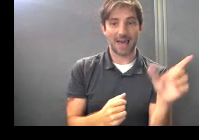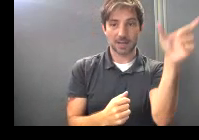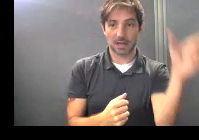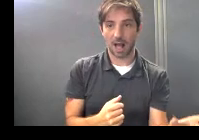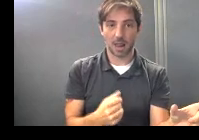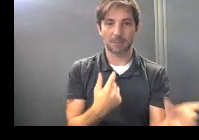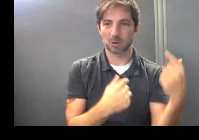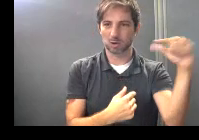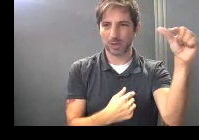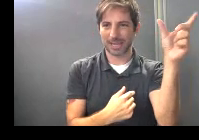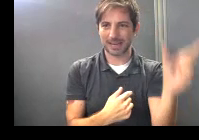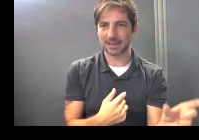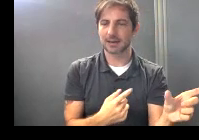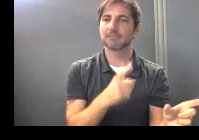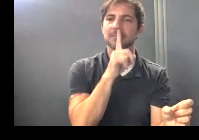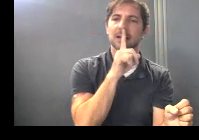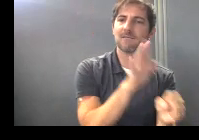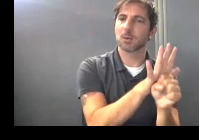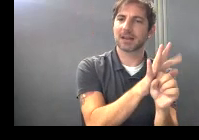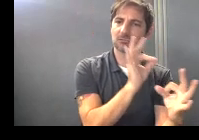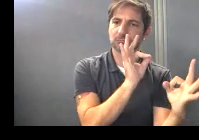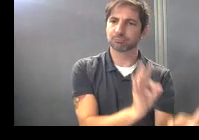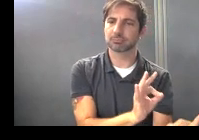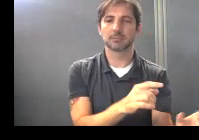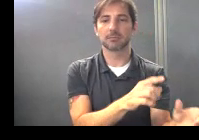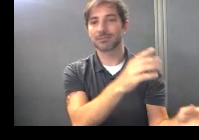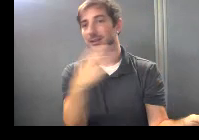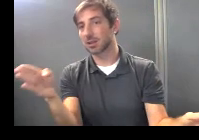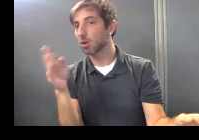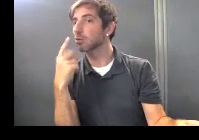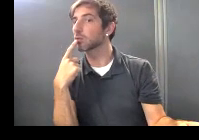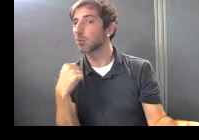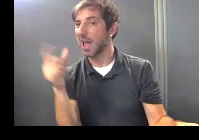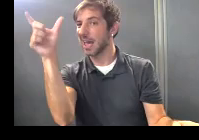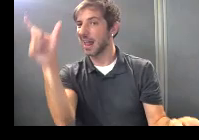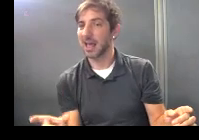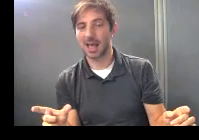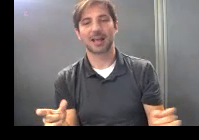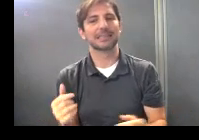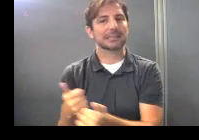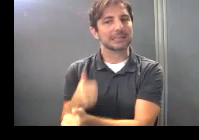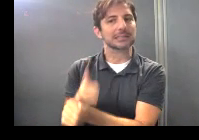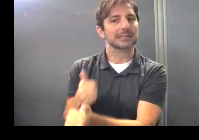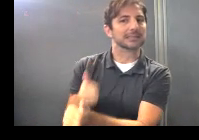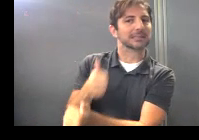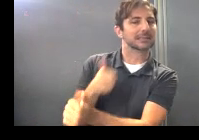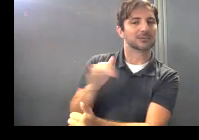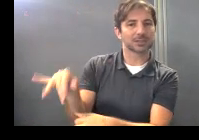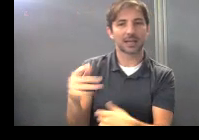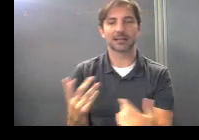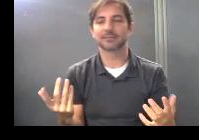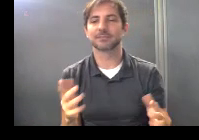IN THE RIGHT HAND COLUMN WE HAVE TERM WE ARE TRYING TO STAY AWAY FROM.